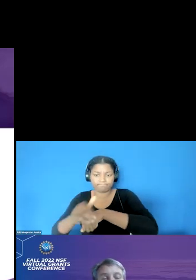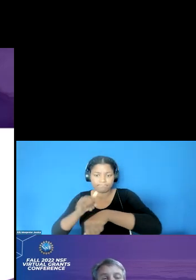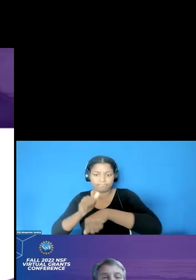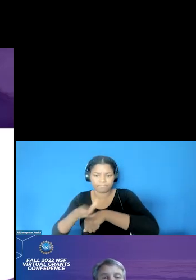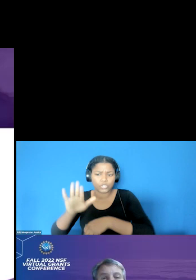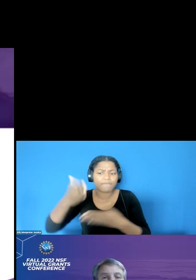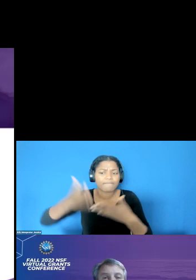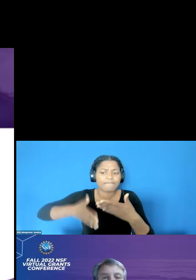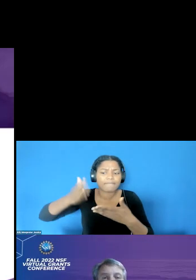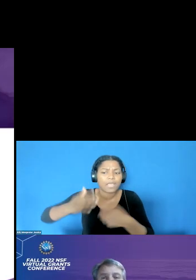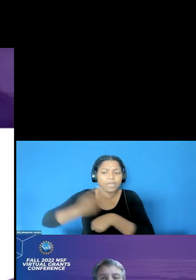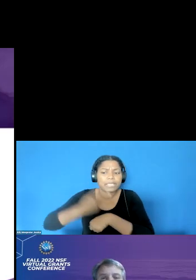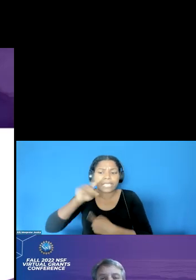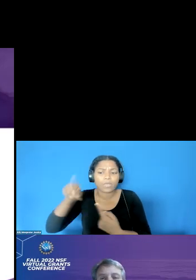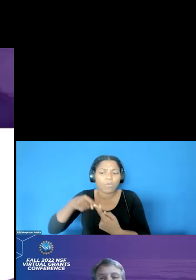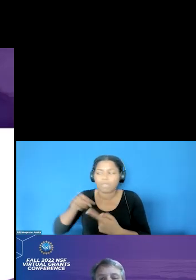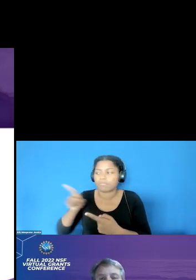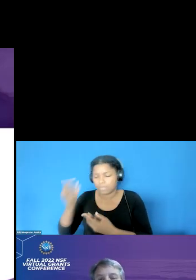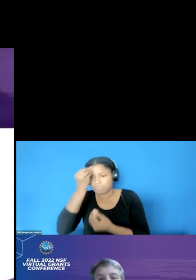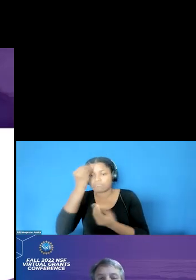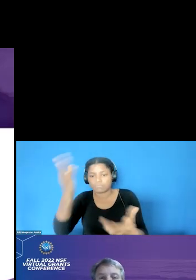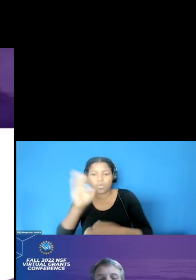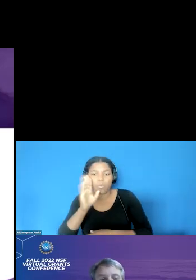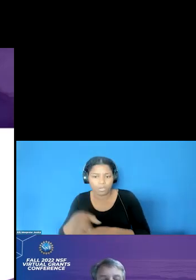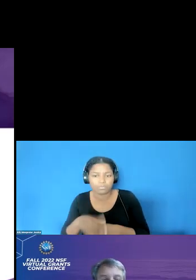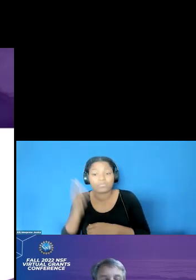because all of your drawdowns need to happen before that period.